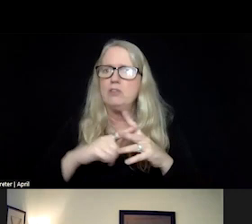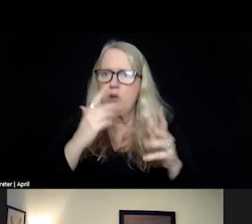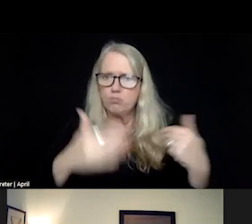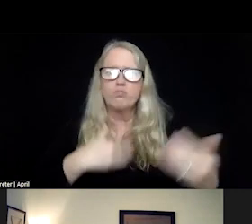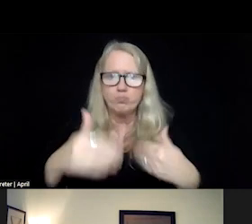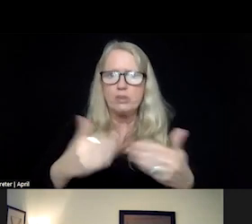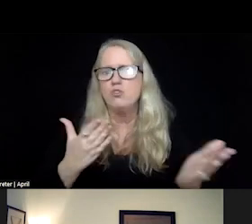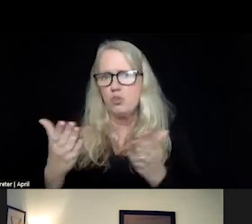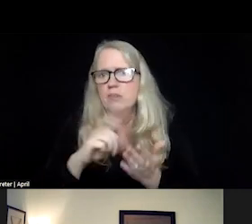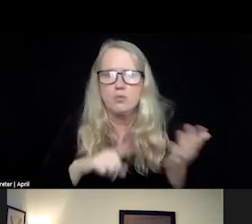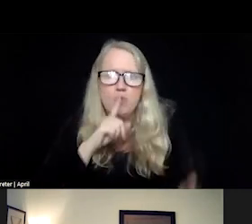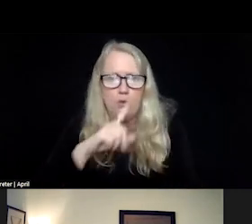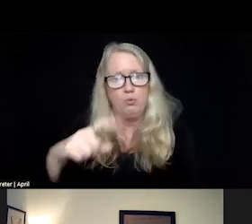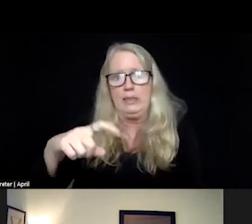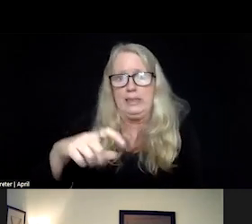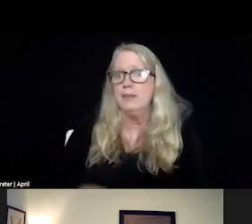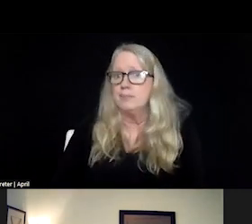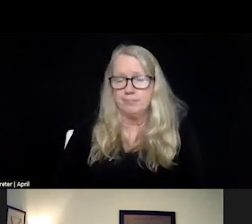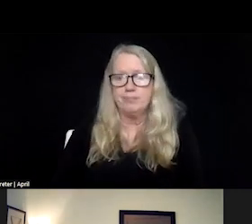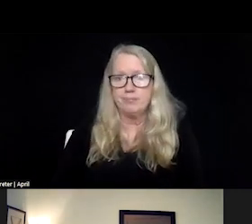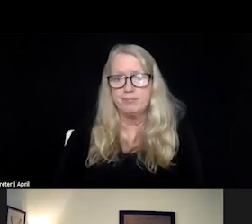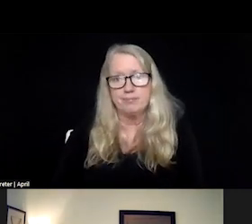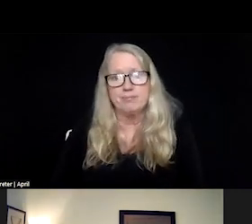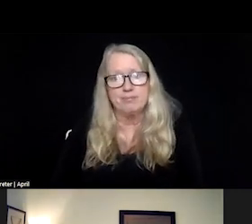YOU IN A GOOD AREA.